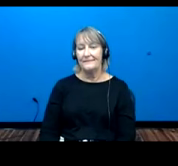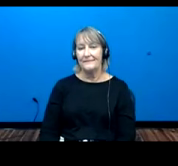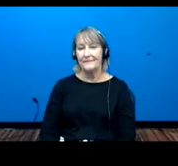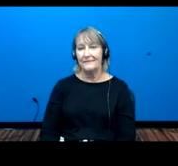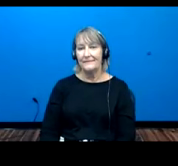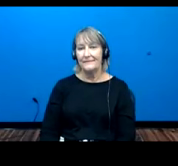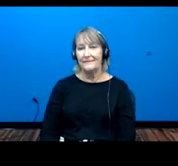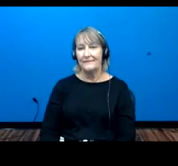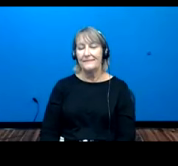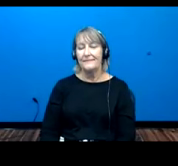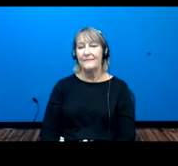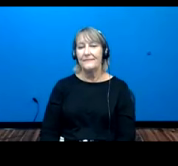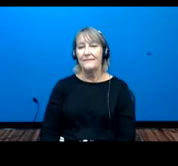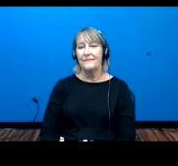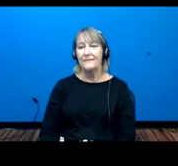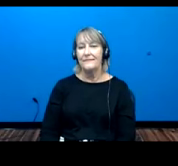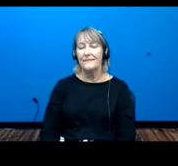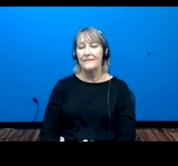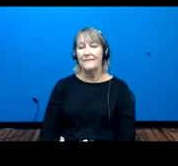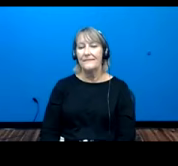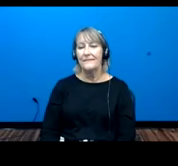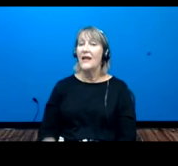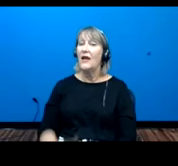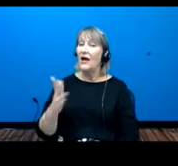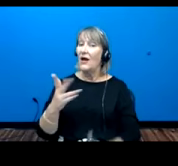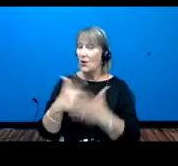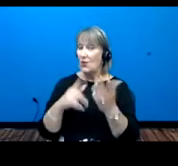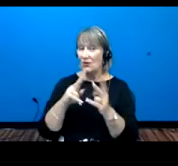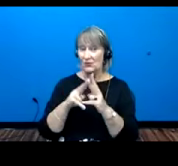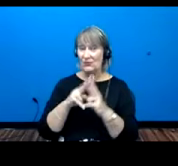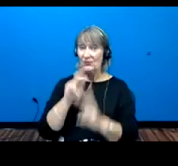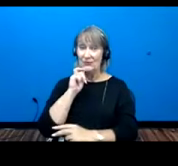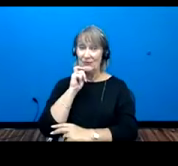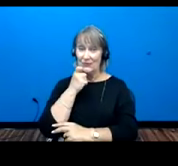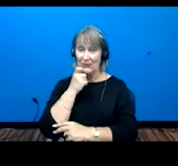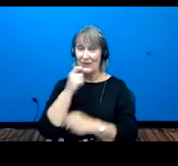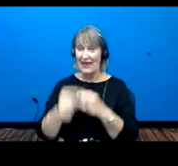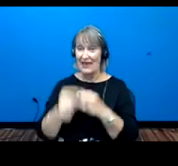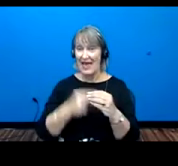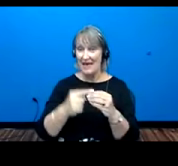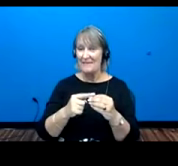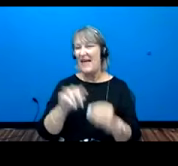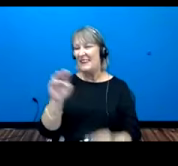So here's the really cool information when it comes to the minimized text complexity products